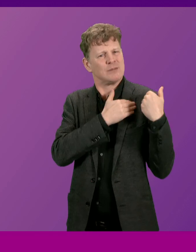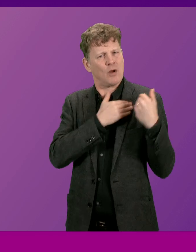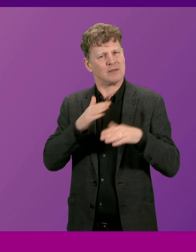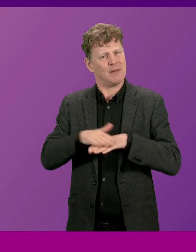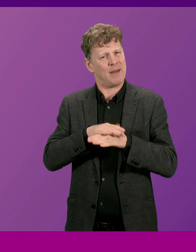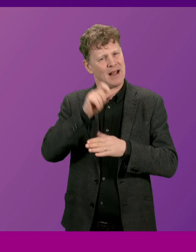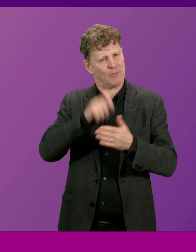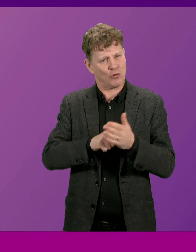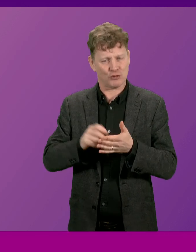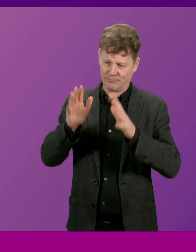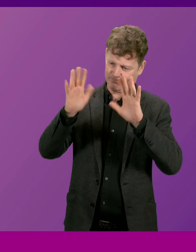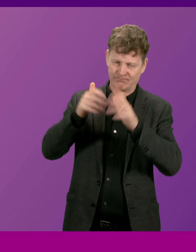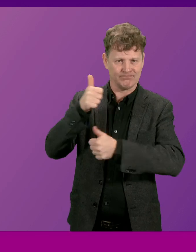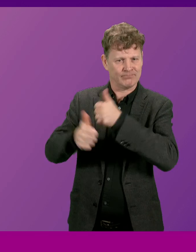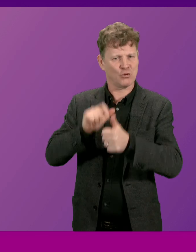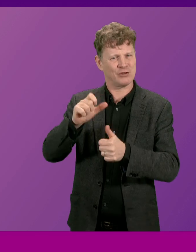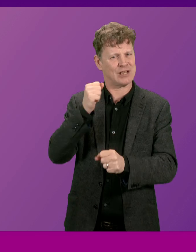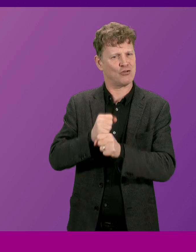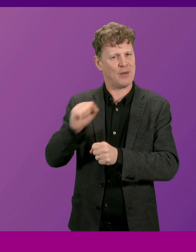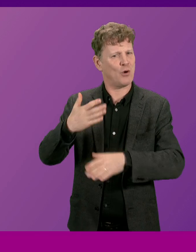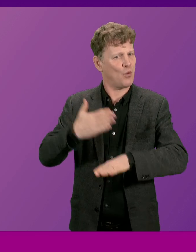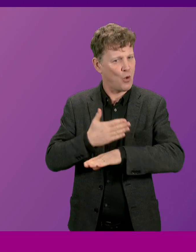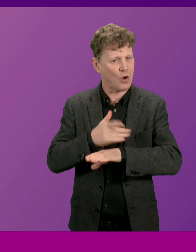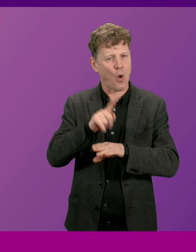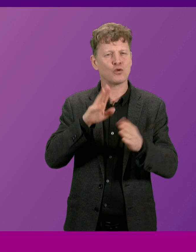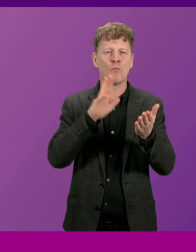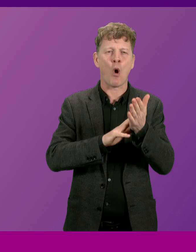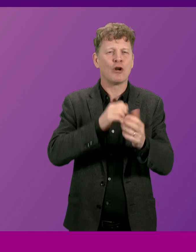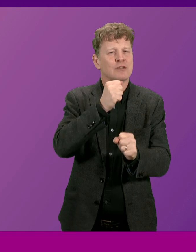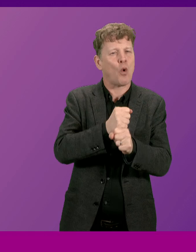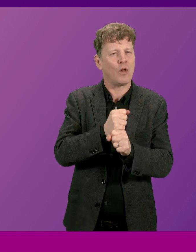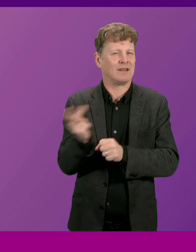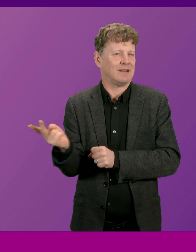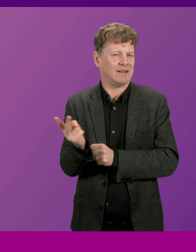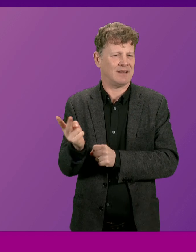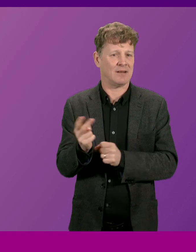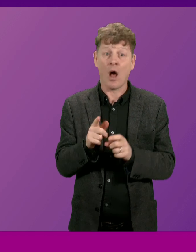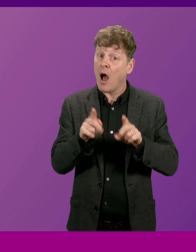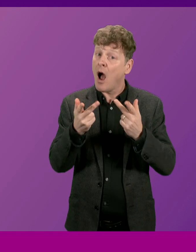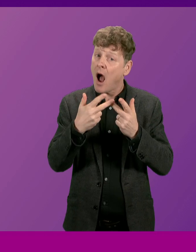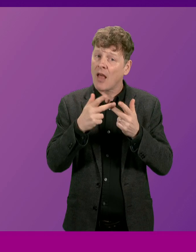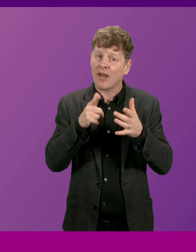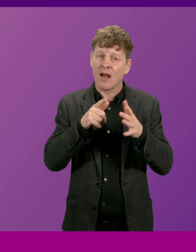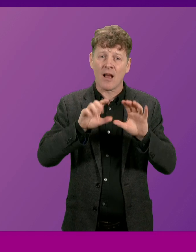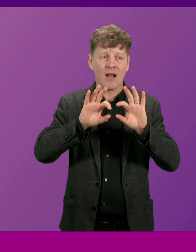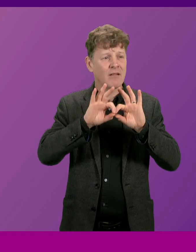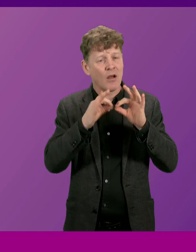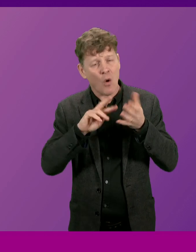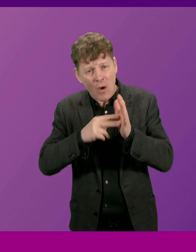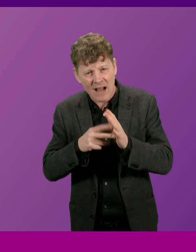and I commend the work by Christine Grahame and Maurice Golden, along with that of other agencies, to smash the smugglers.